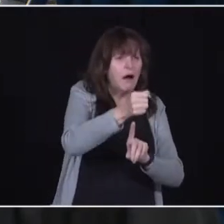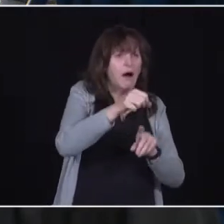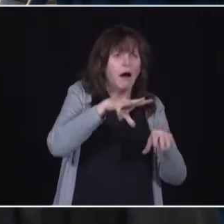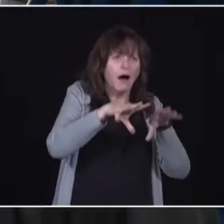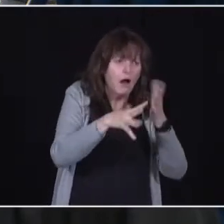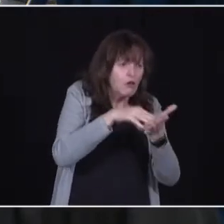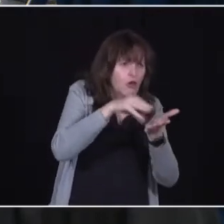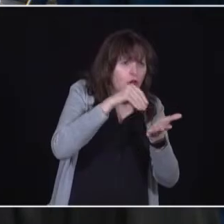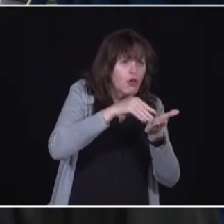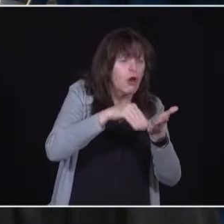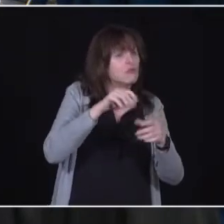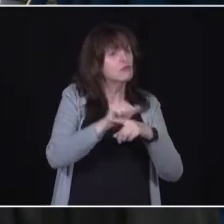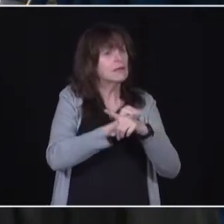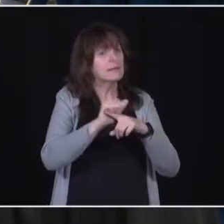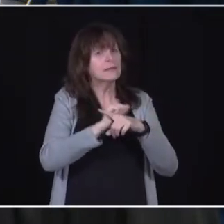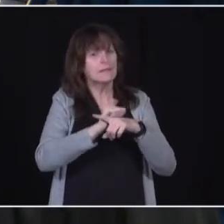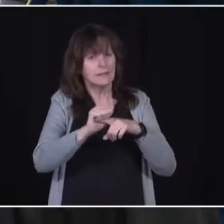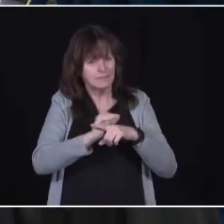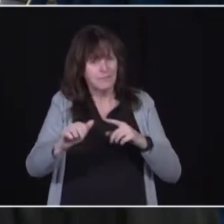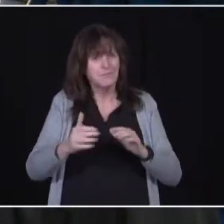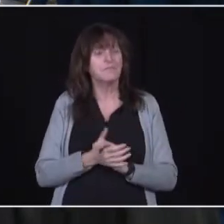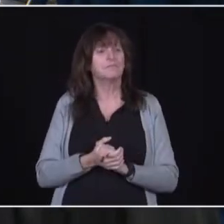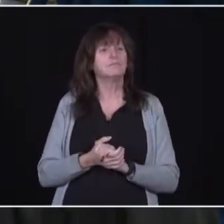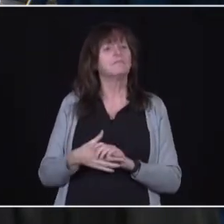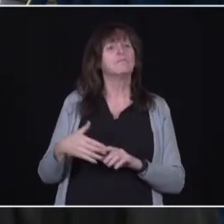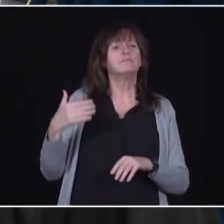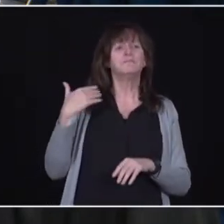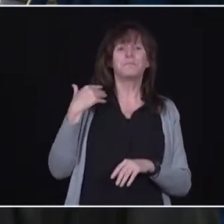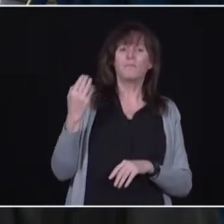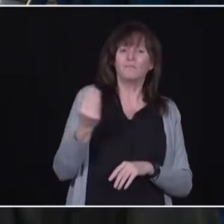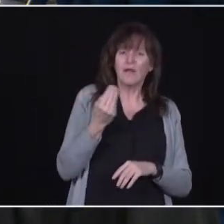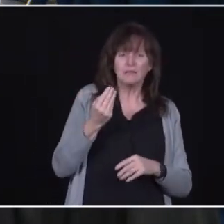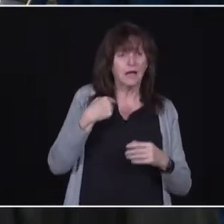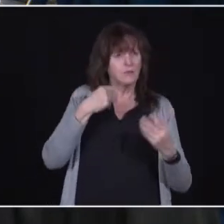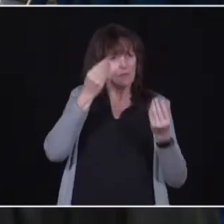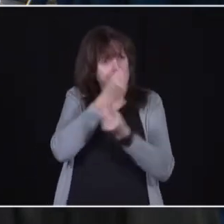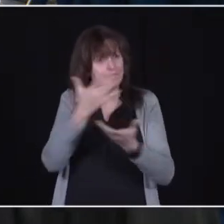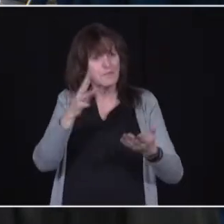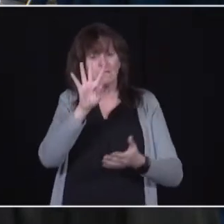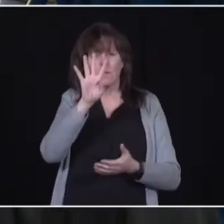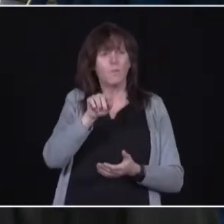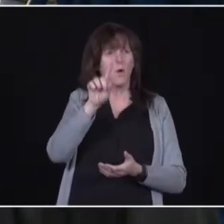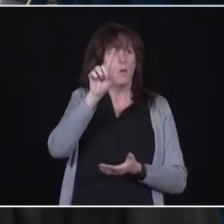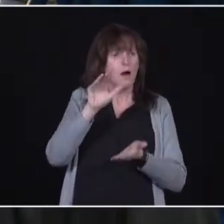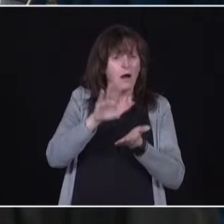training. On Monday, we announced $4.1 million to help train 373 new PSW's